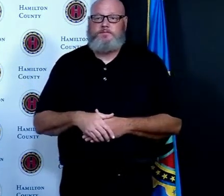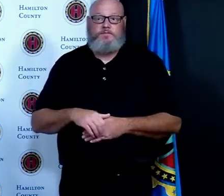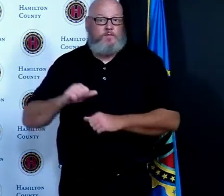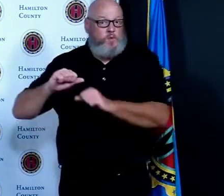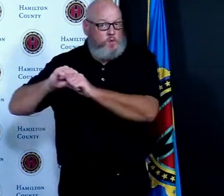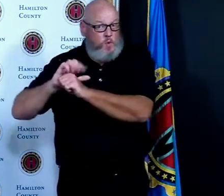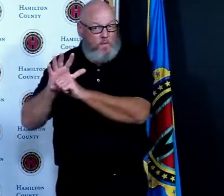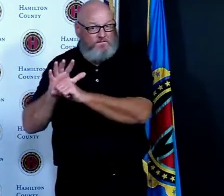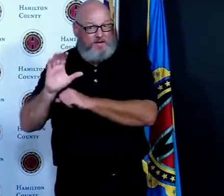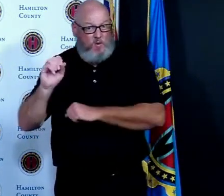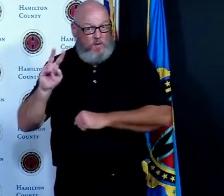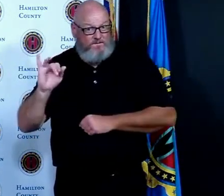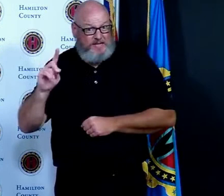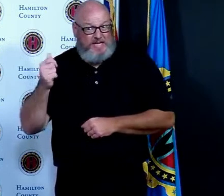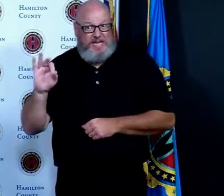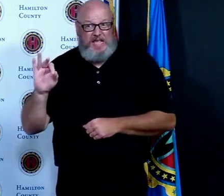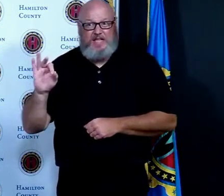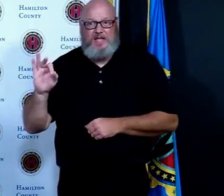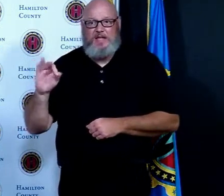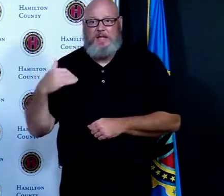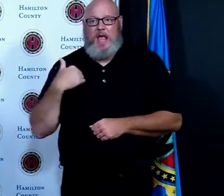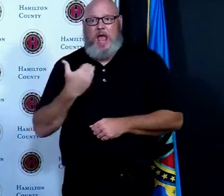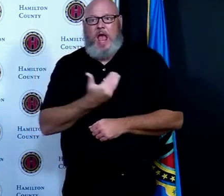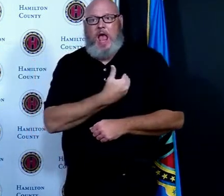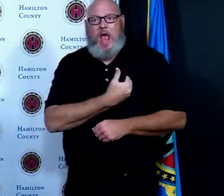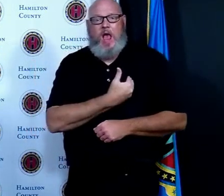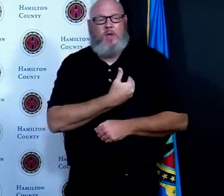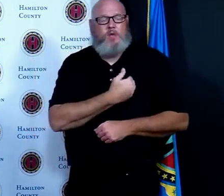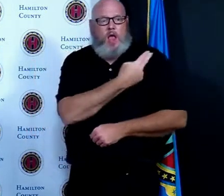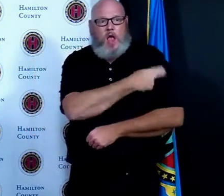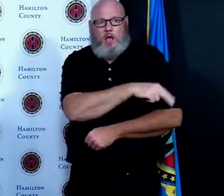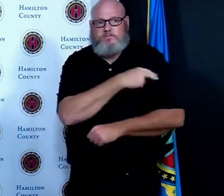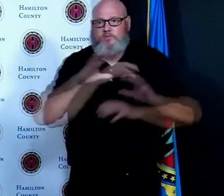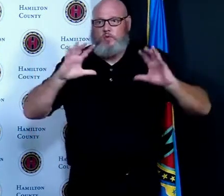hospital rooms like I have this past week it's it just shot straight up